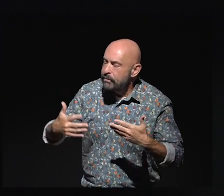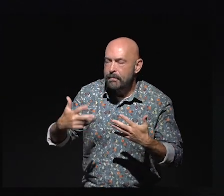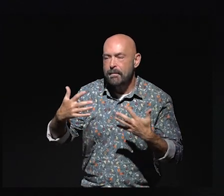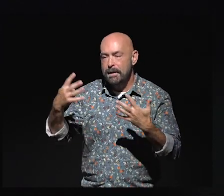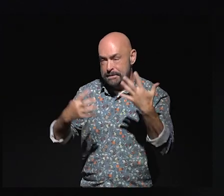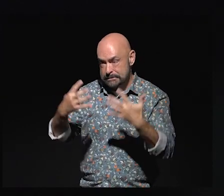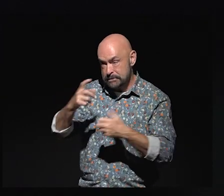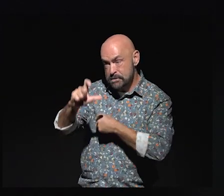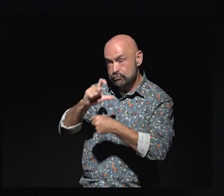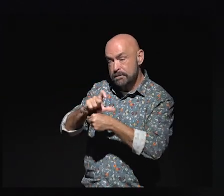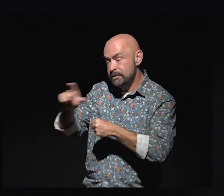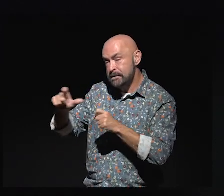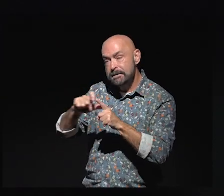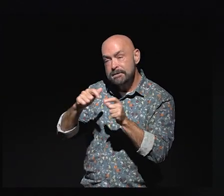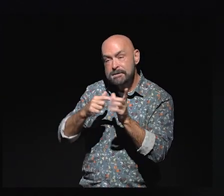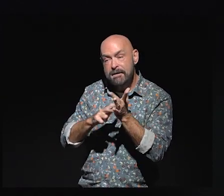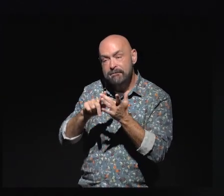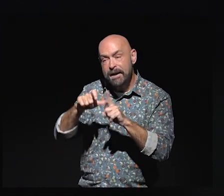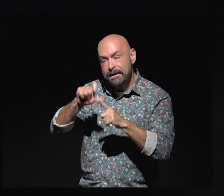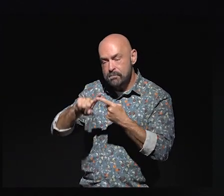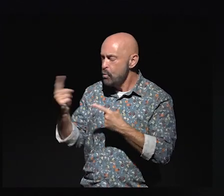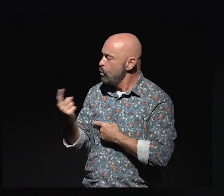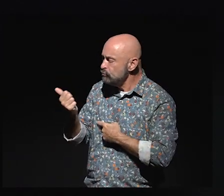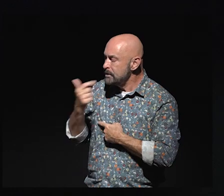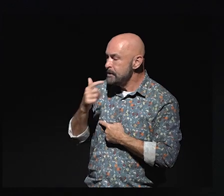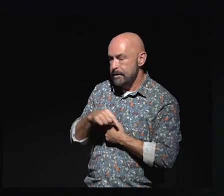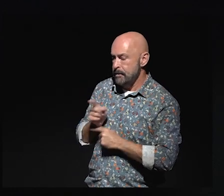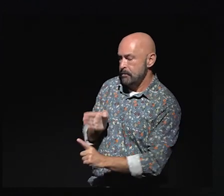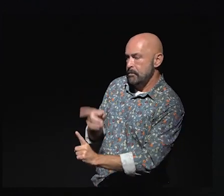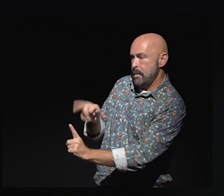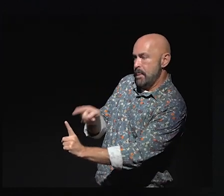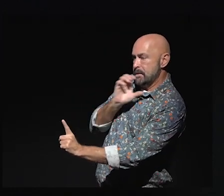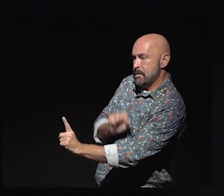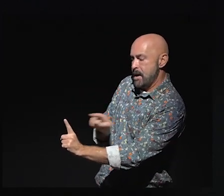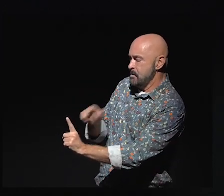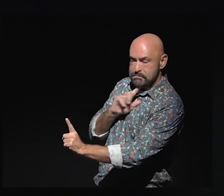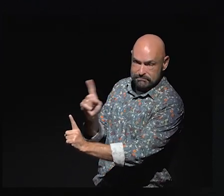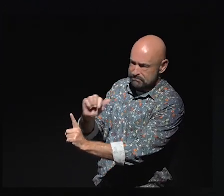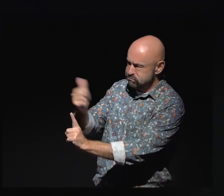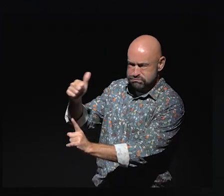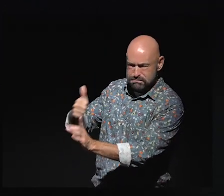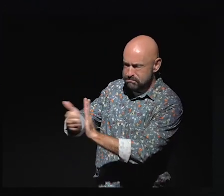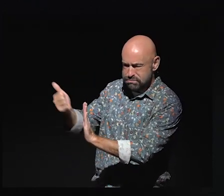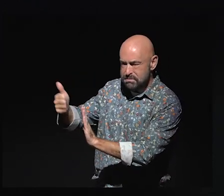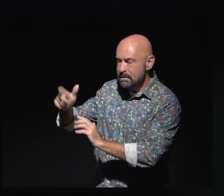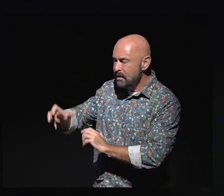David was already saying of this man whom he knew was his greatest student, "He's mad, he's insane.